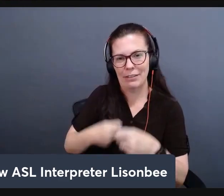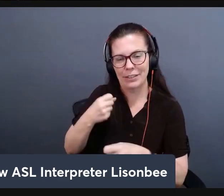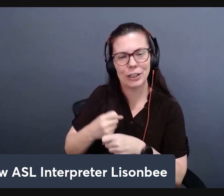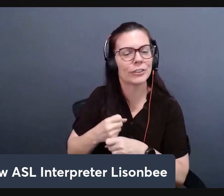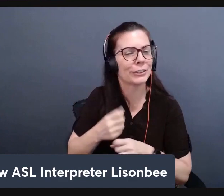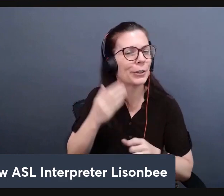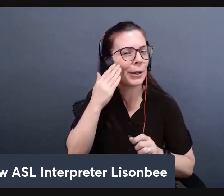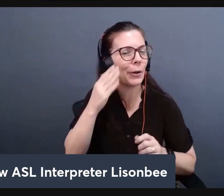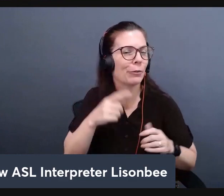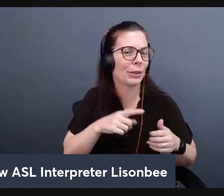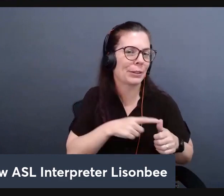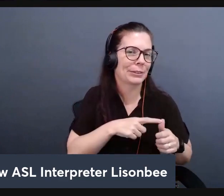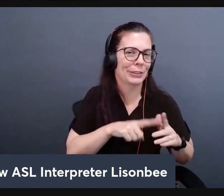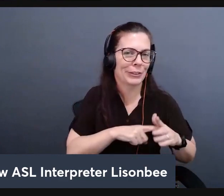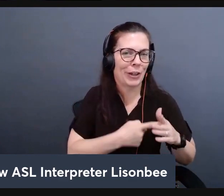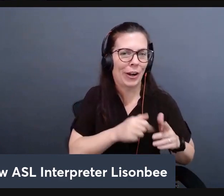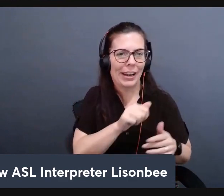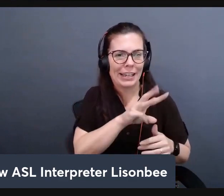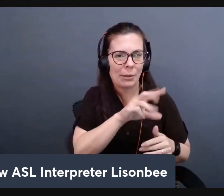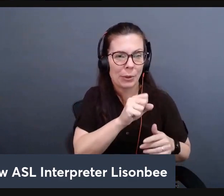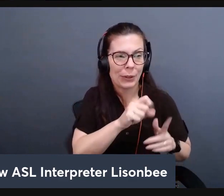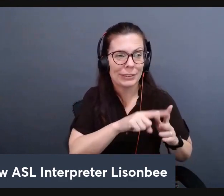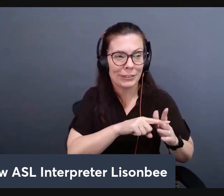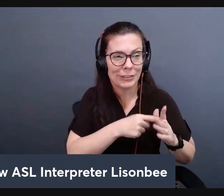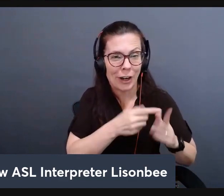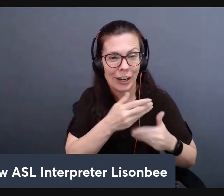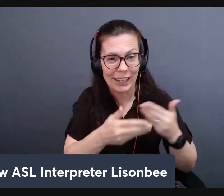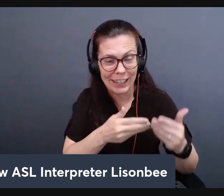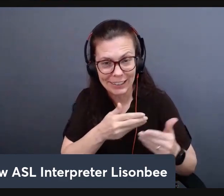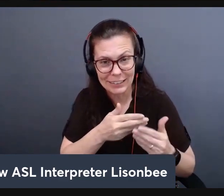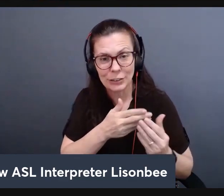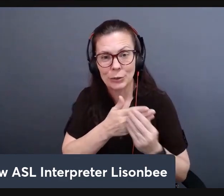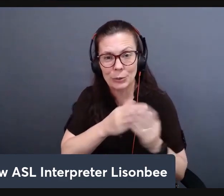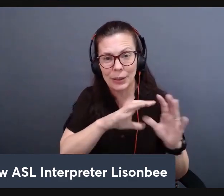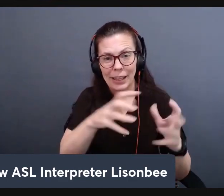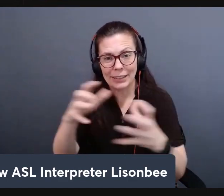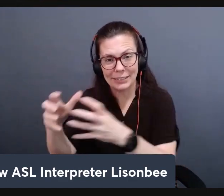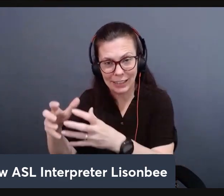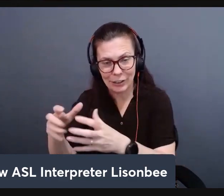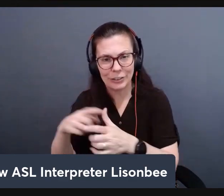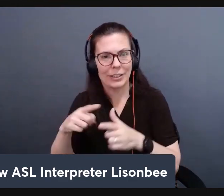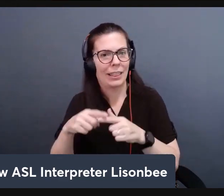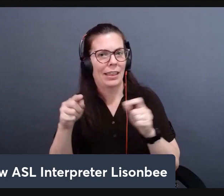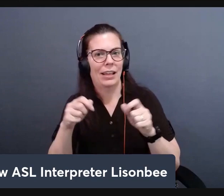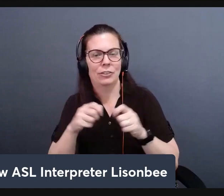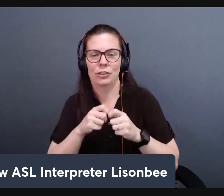of like AWS just starting to get into containers and now to the just explosion of so many different ways